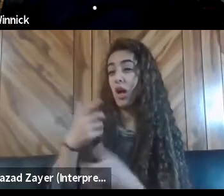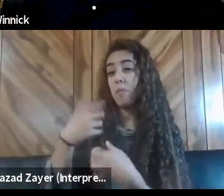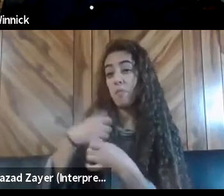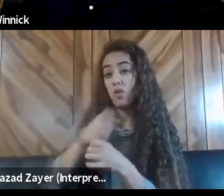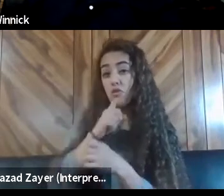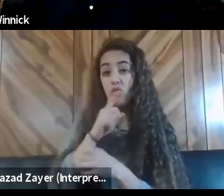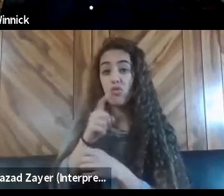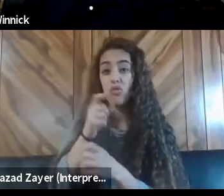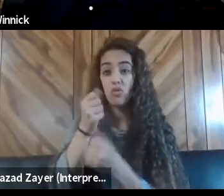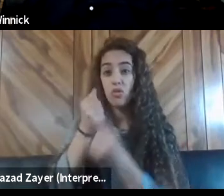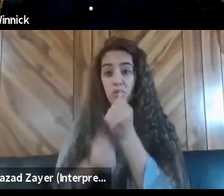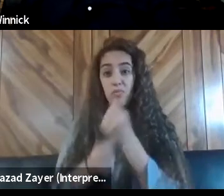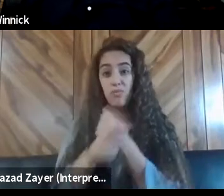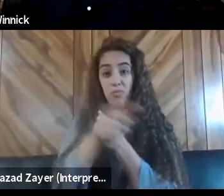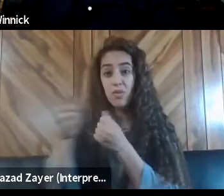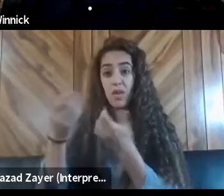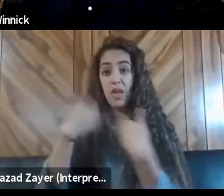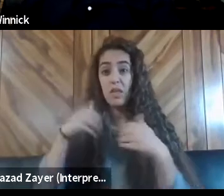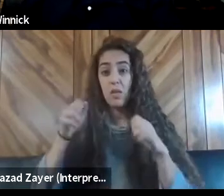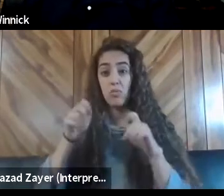just forgot about Maudelyne before that though, so